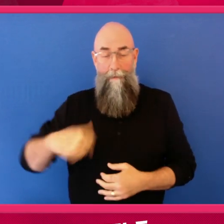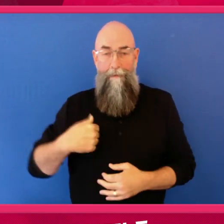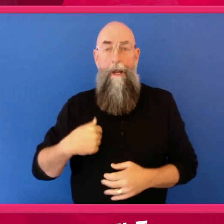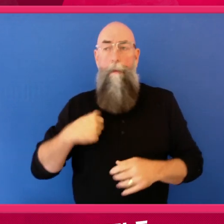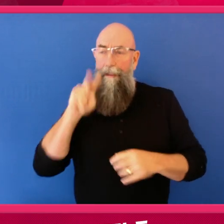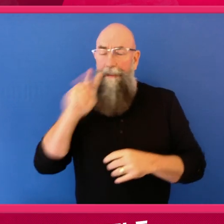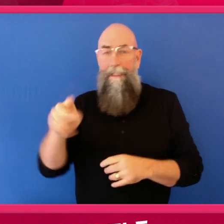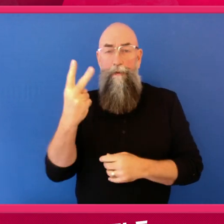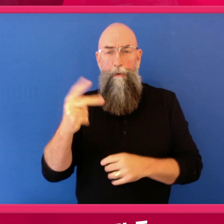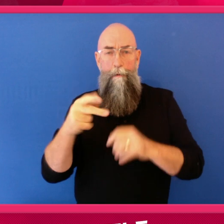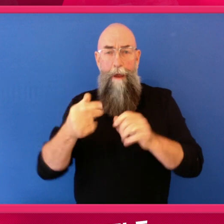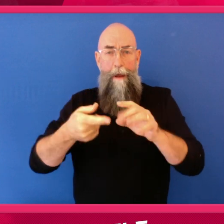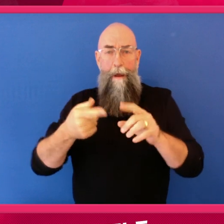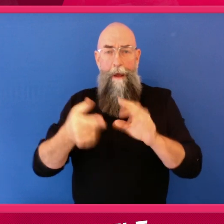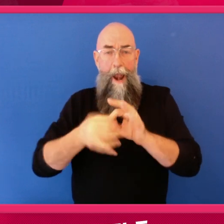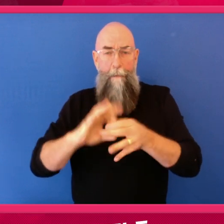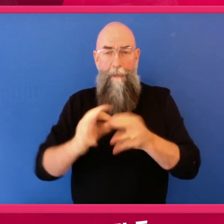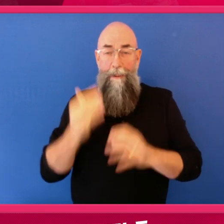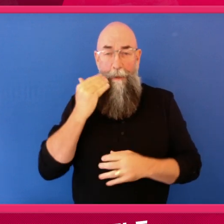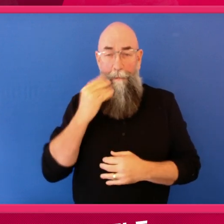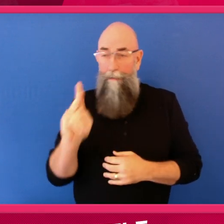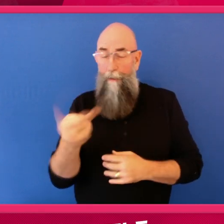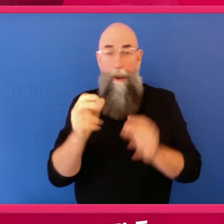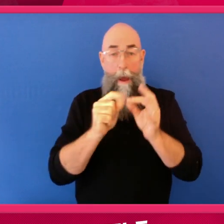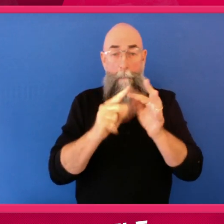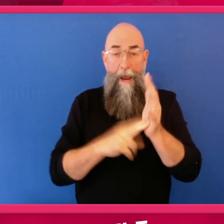and Ben Popham, but what could possibly be tearing them apart?